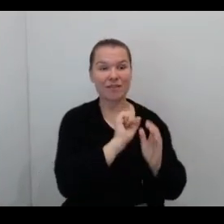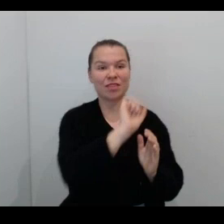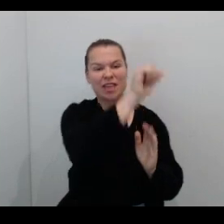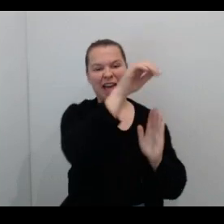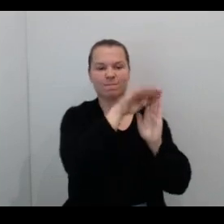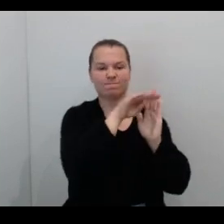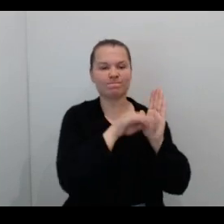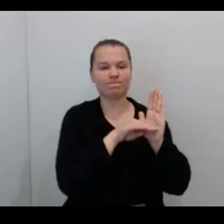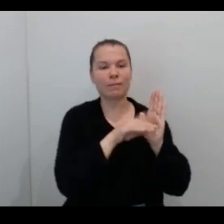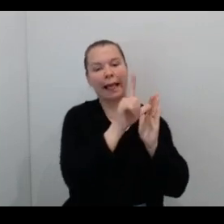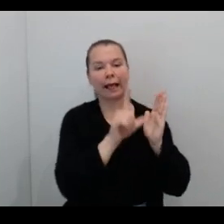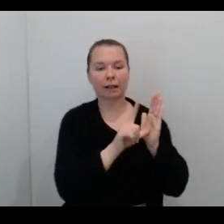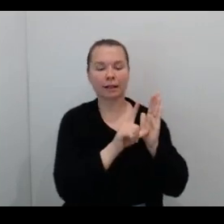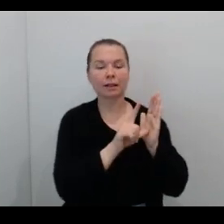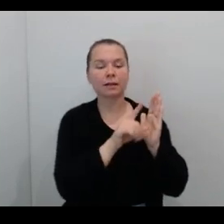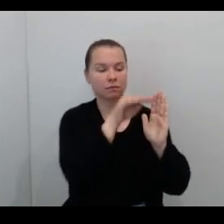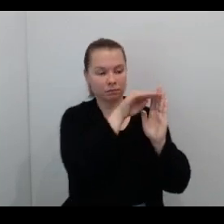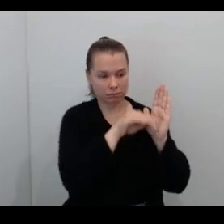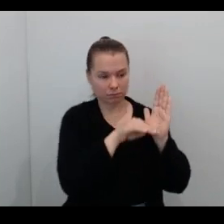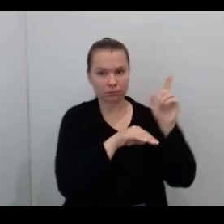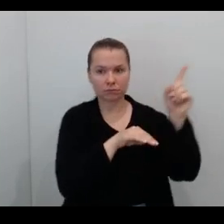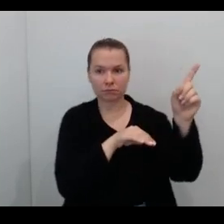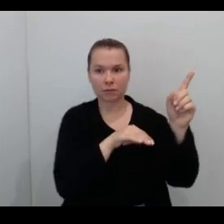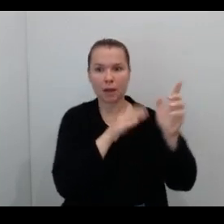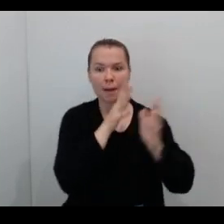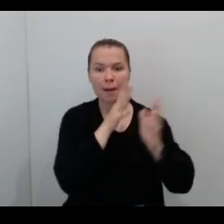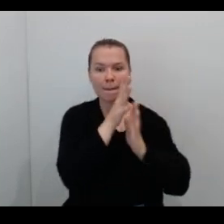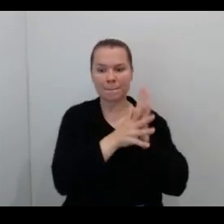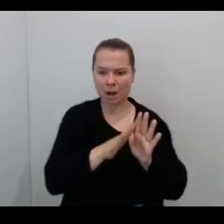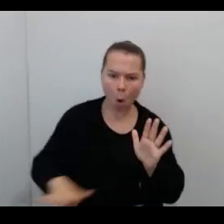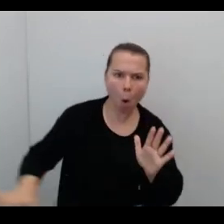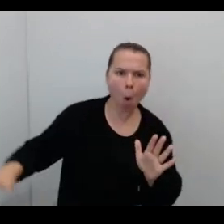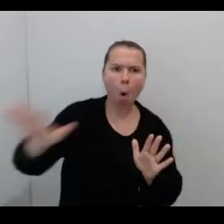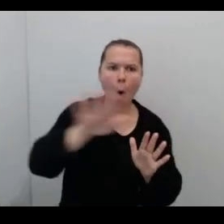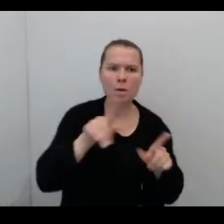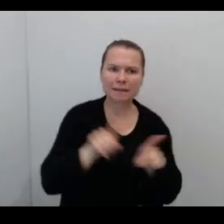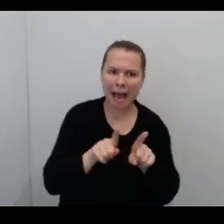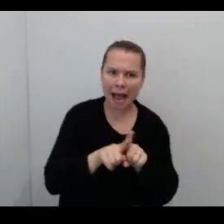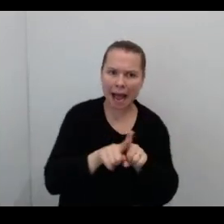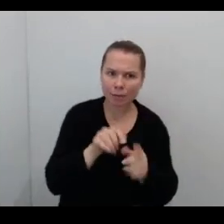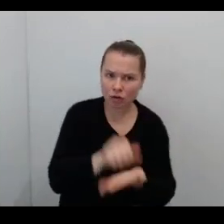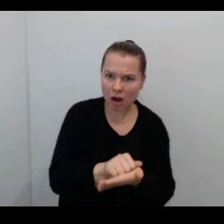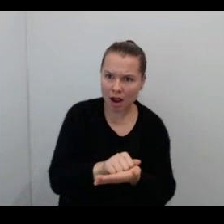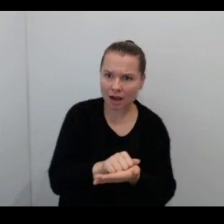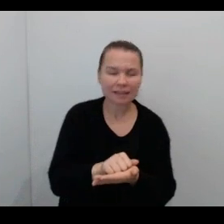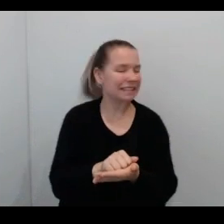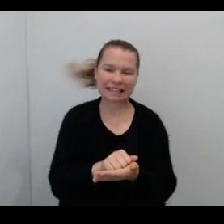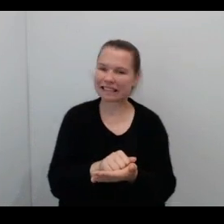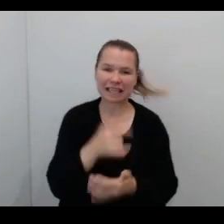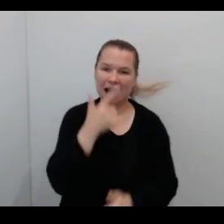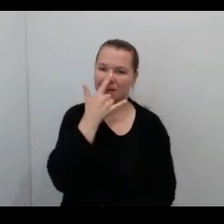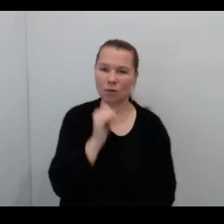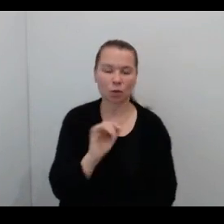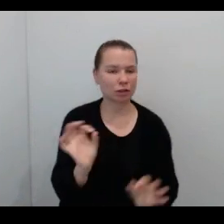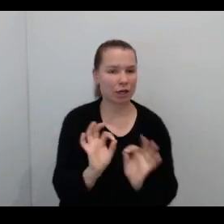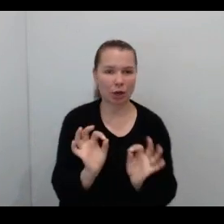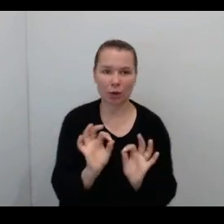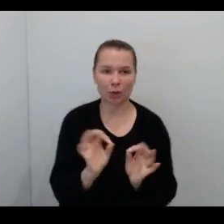assist with hardship, everybody must have the same obligation. Fortunately that's not true.